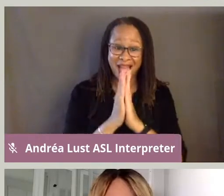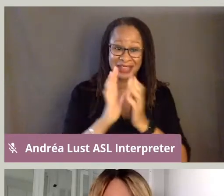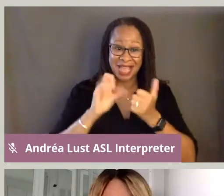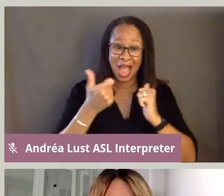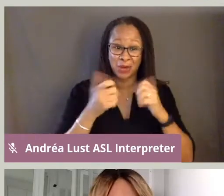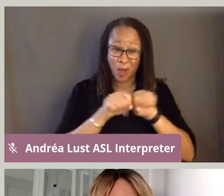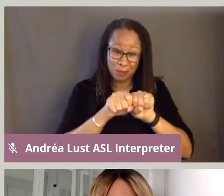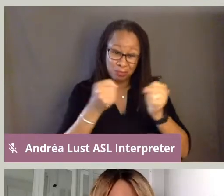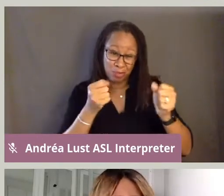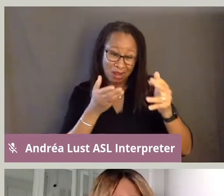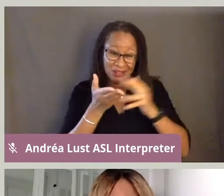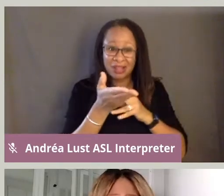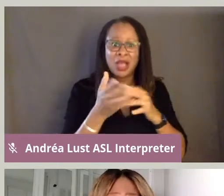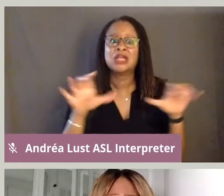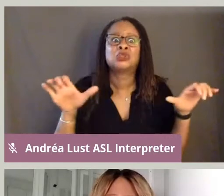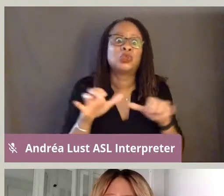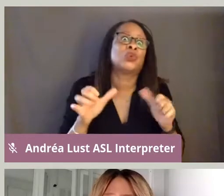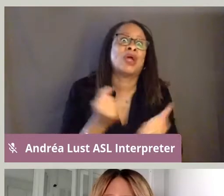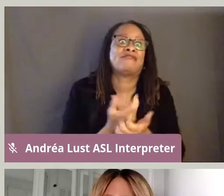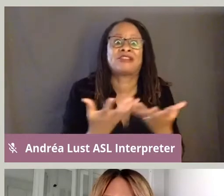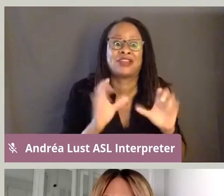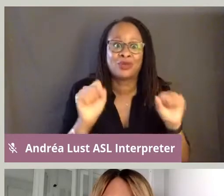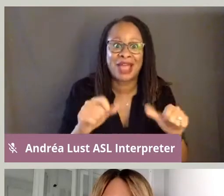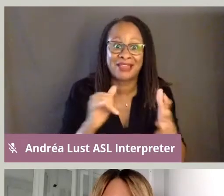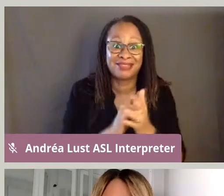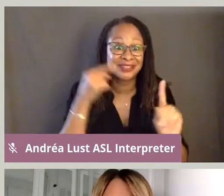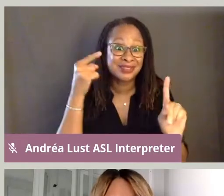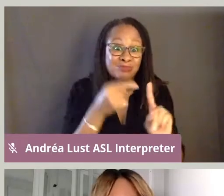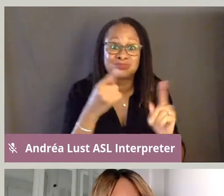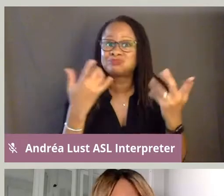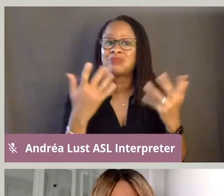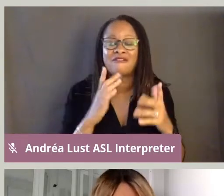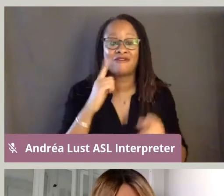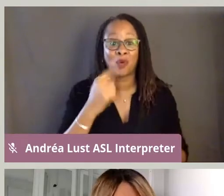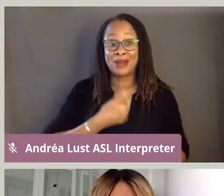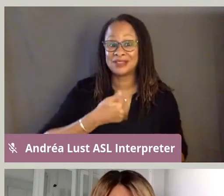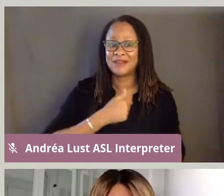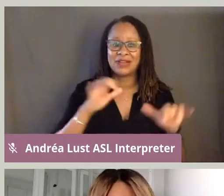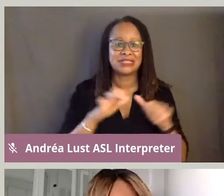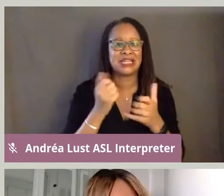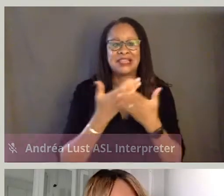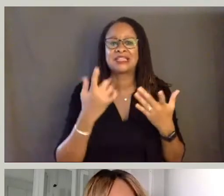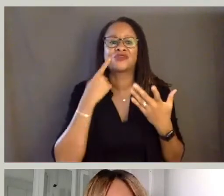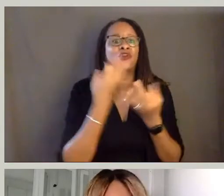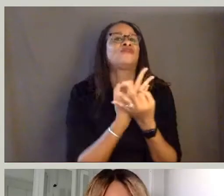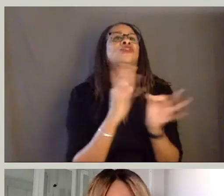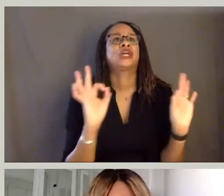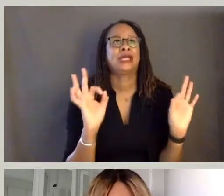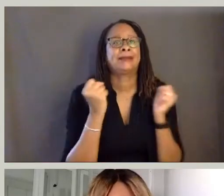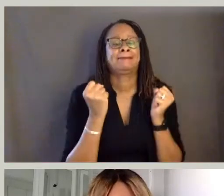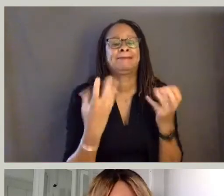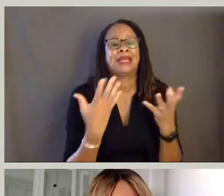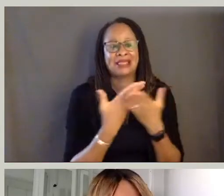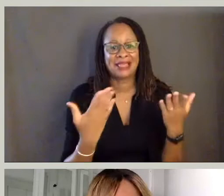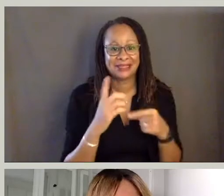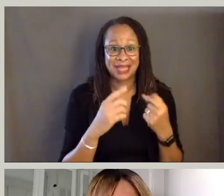And I say, "You just do everything you can." For me, for years, I did things for free and we've talked about how important it is to pay people,